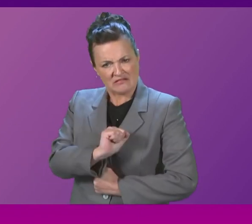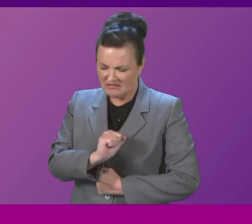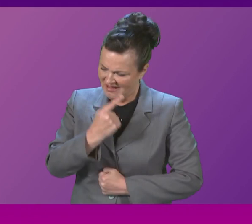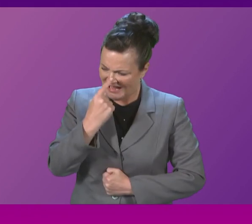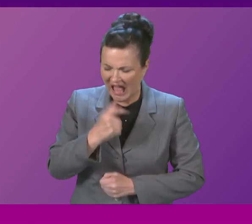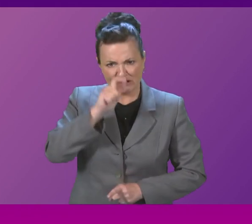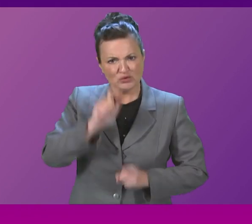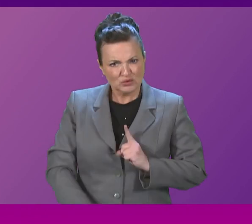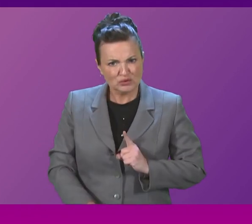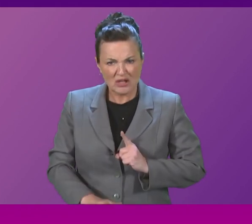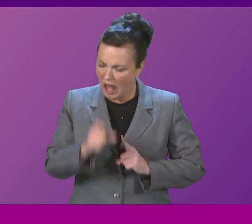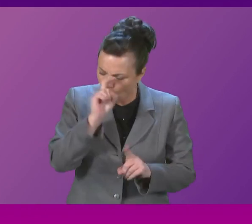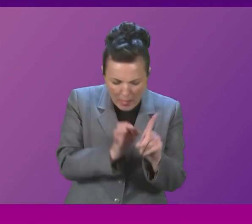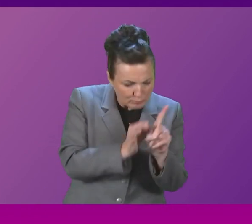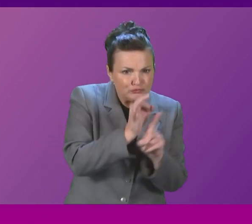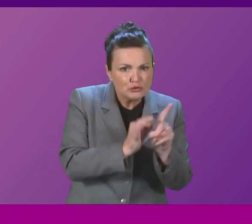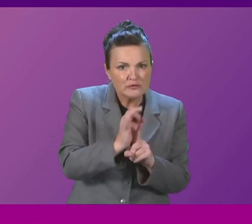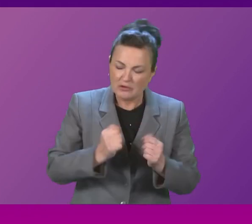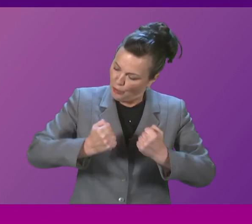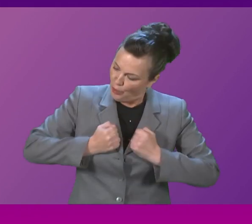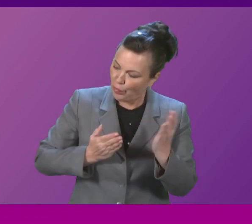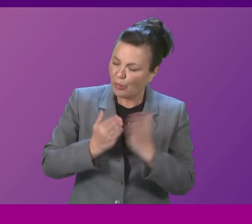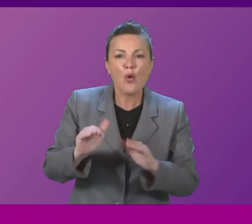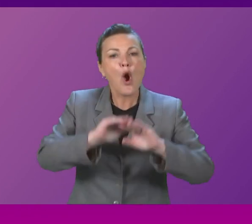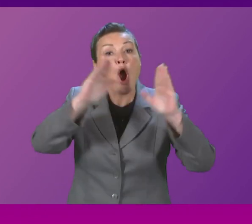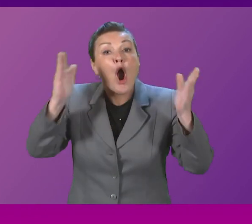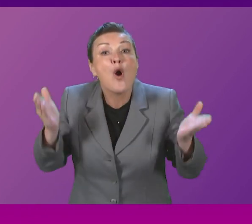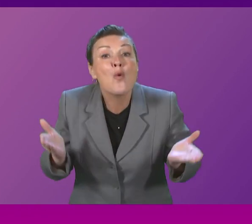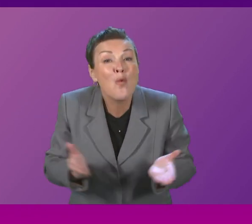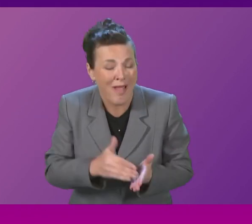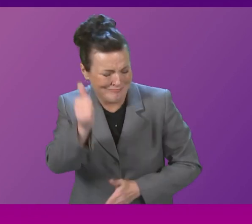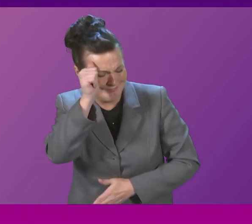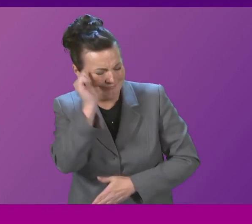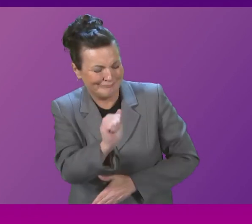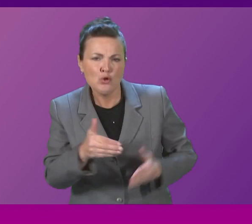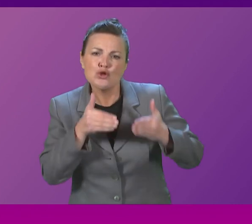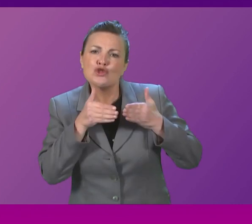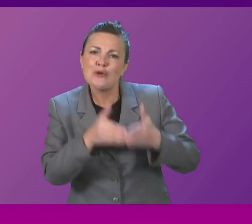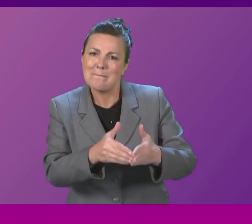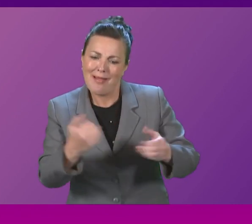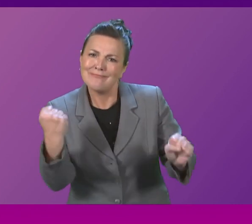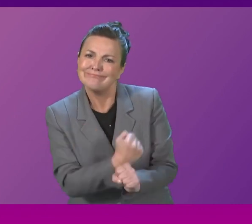be served and improved on by our world-renowned shipbuilding industry and expertise.